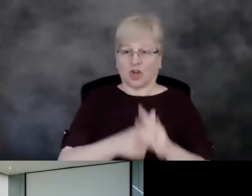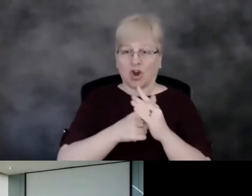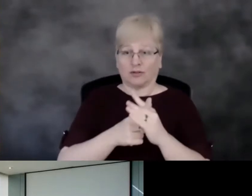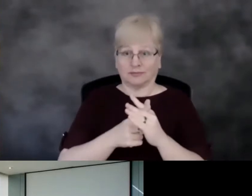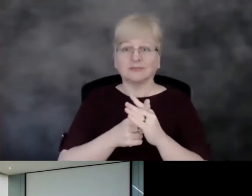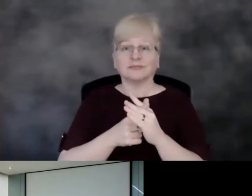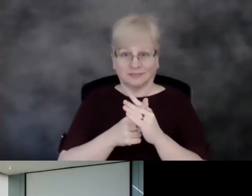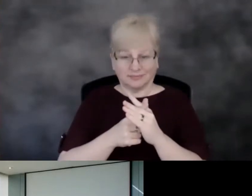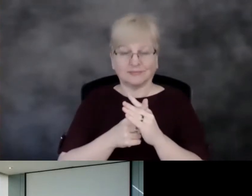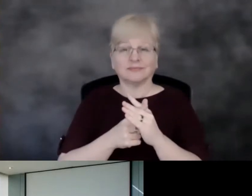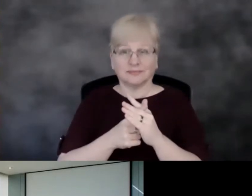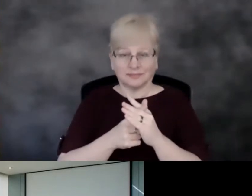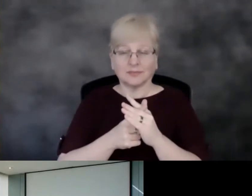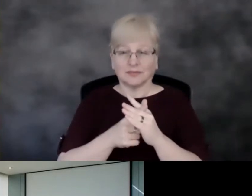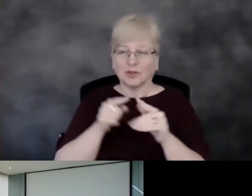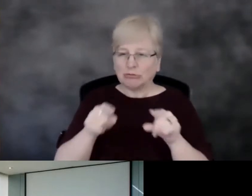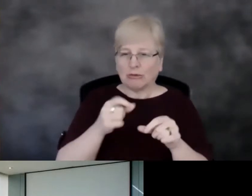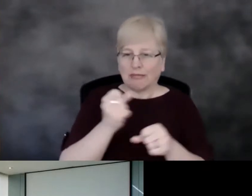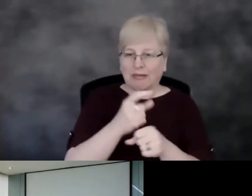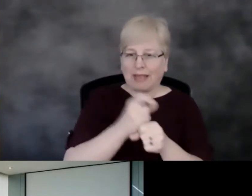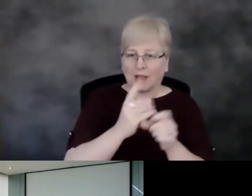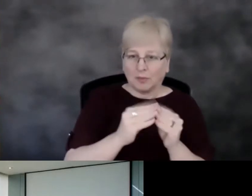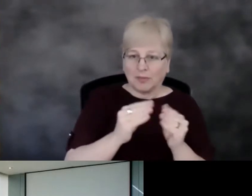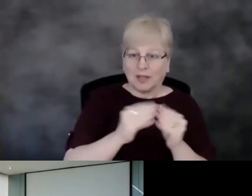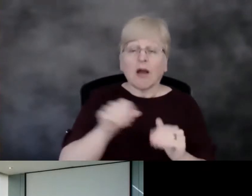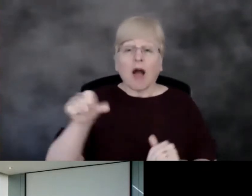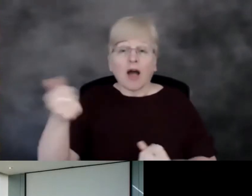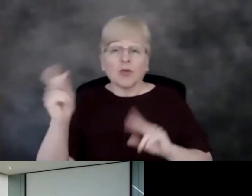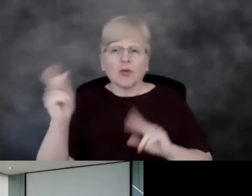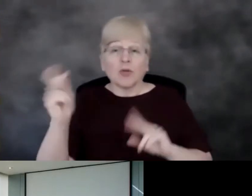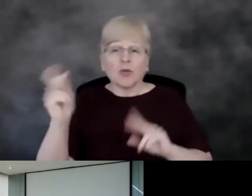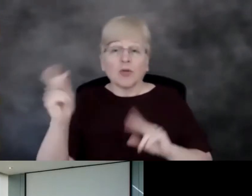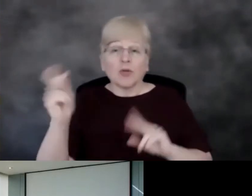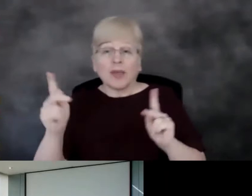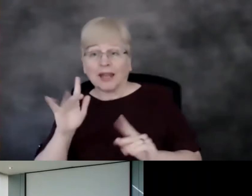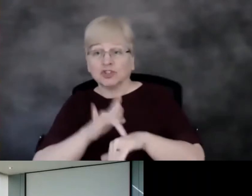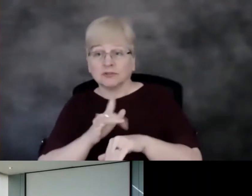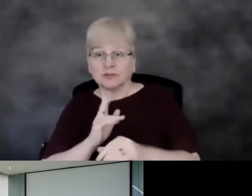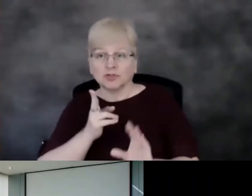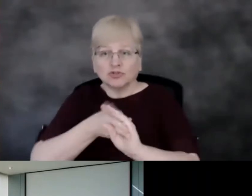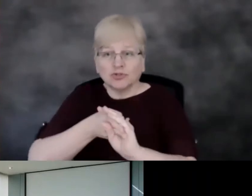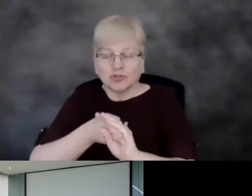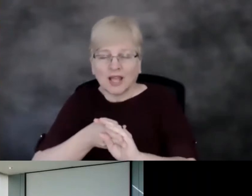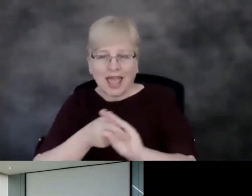16:11:19 Others can visit and see your presentation at their own pace.